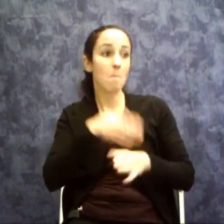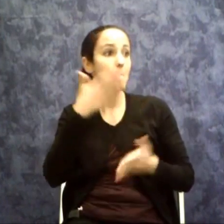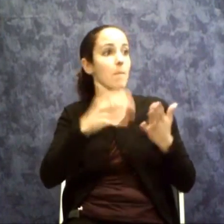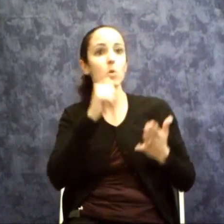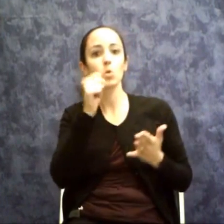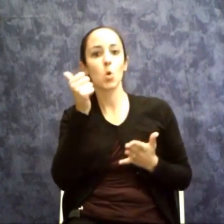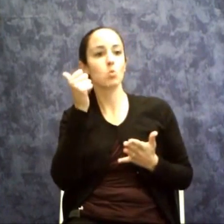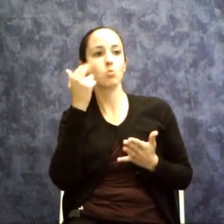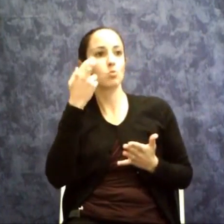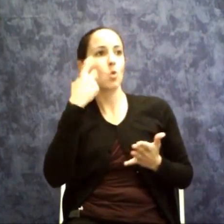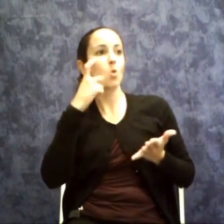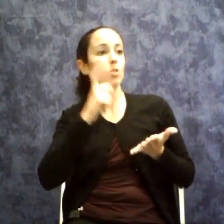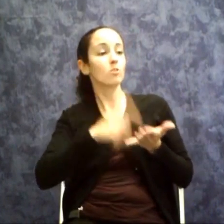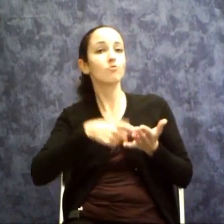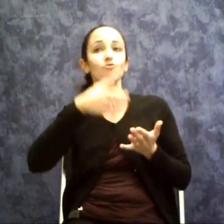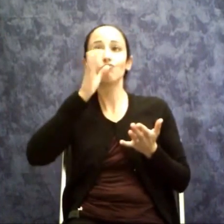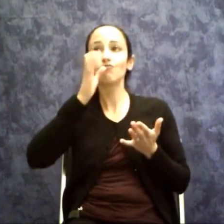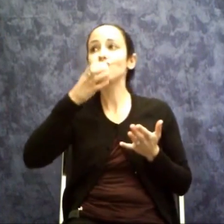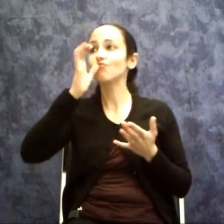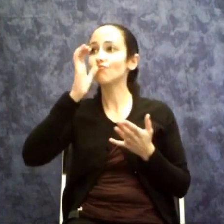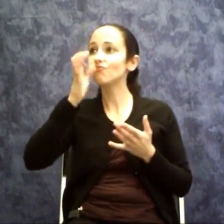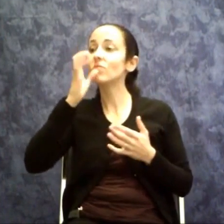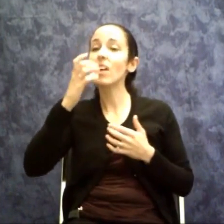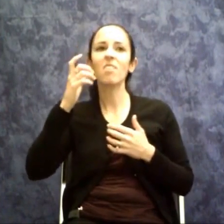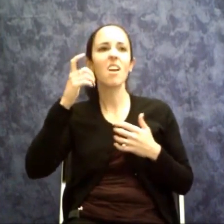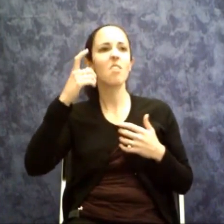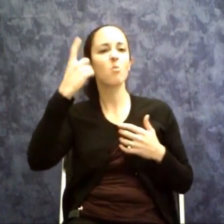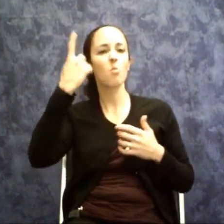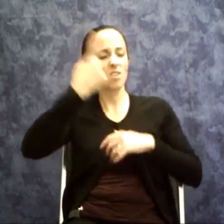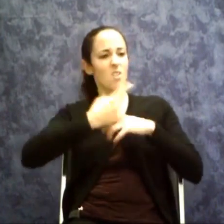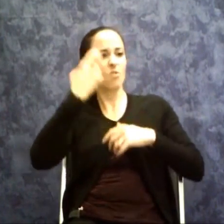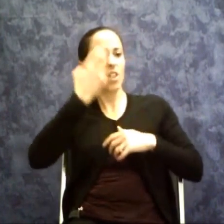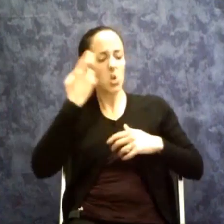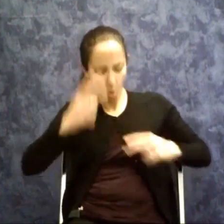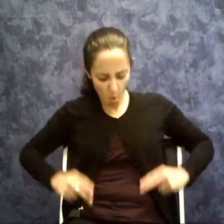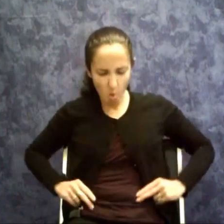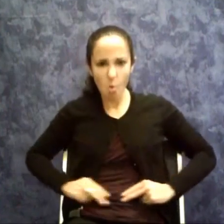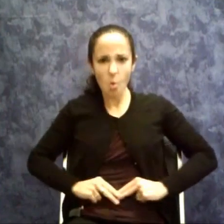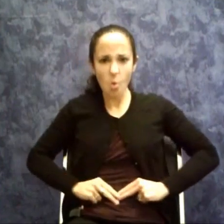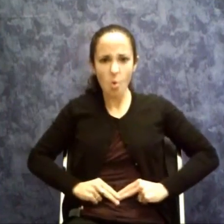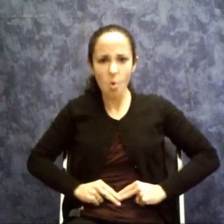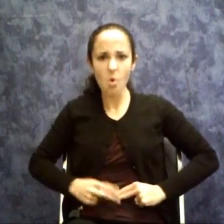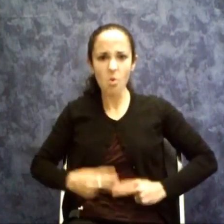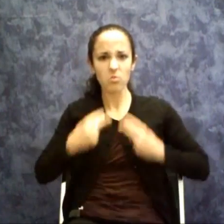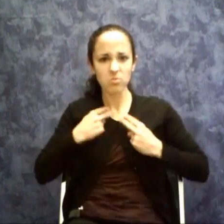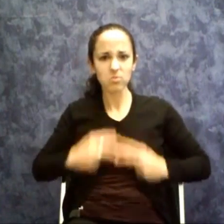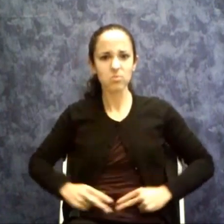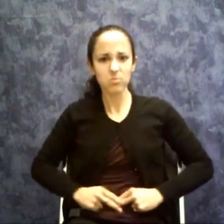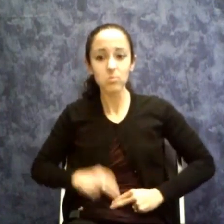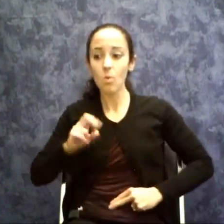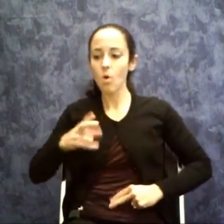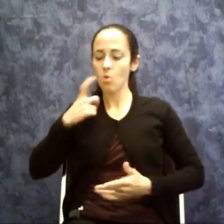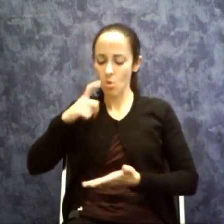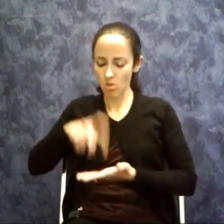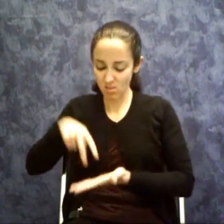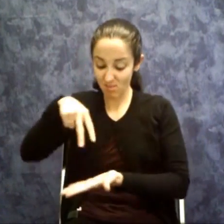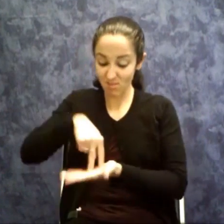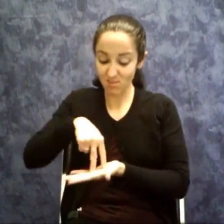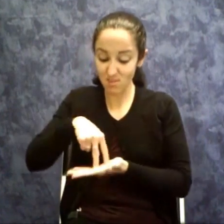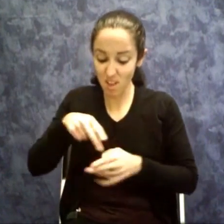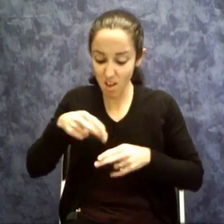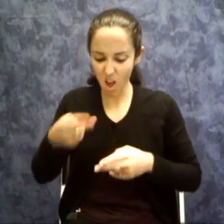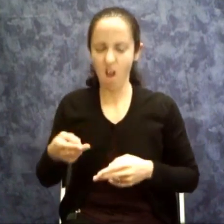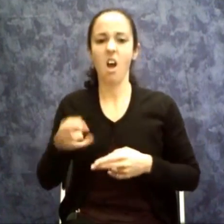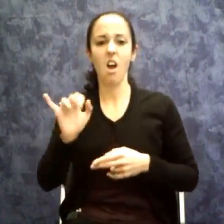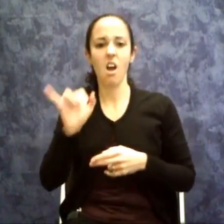After drinking soda for a while, you might notice that you can't button your pants, or you step on the scale and see that you've gained weight.